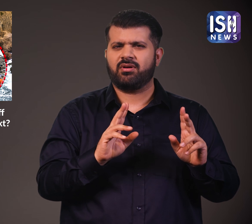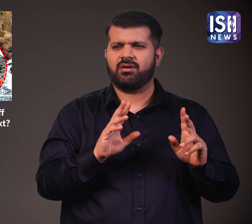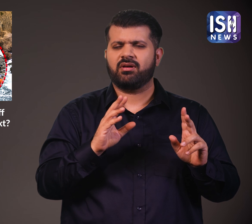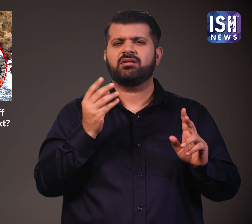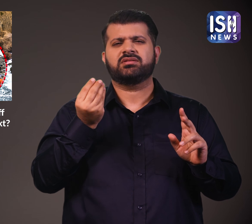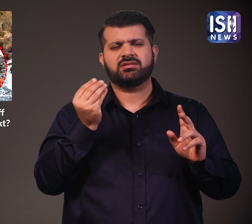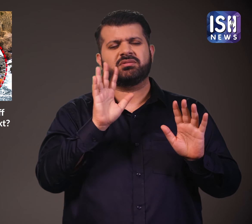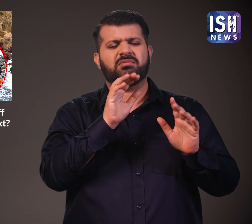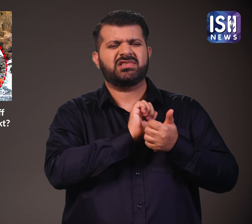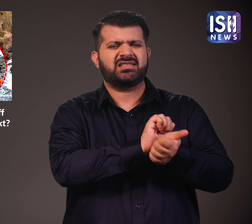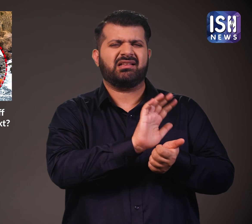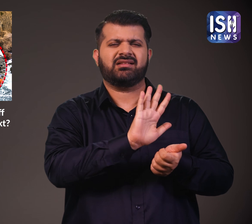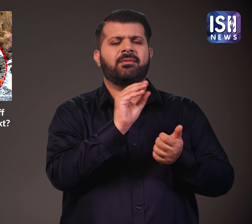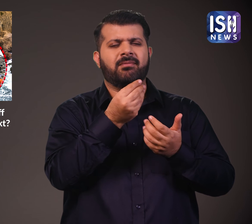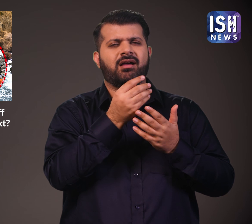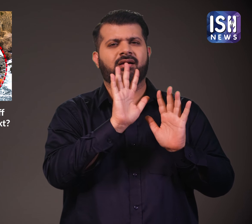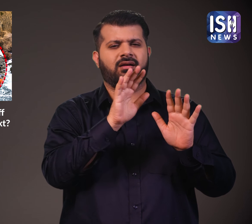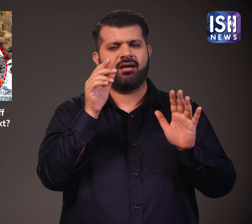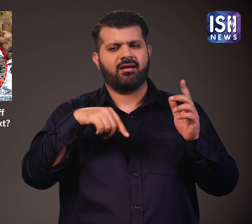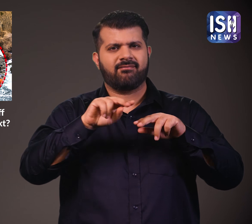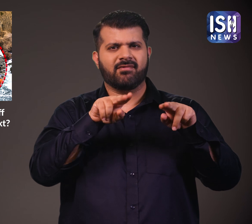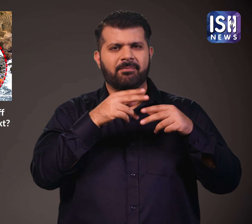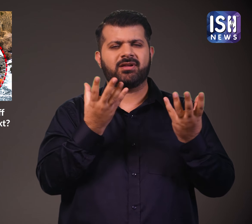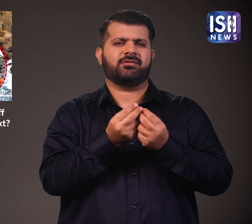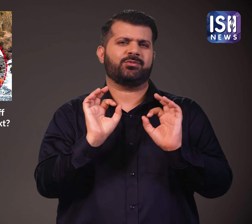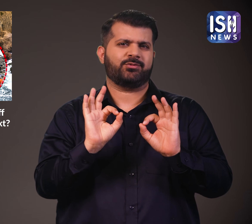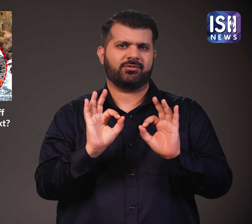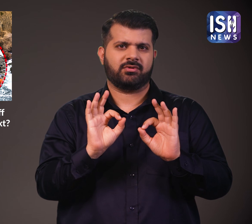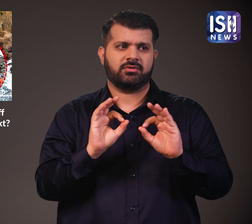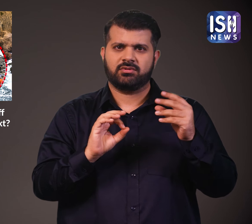They say he should stay with his family and continue recovering.